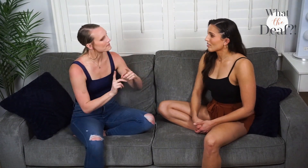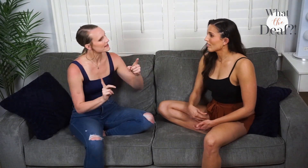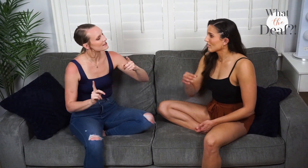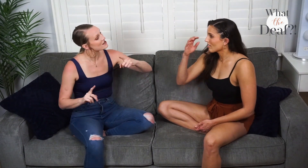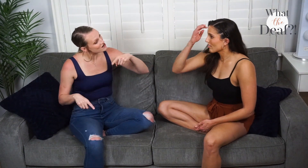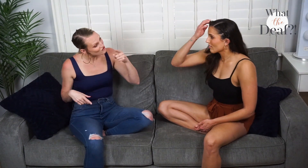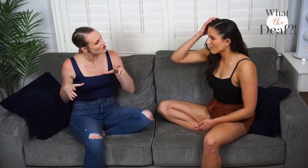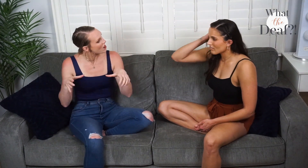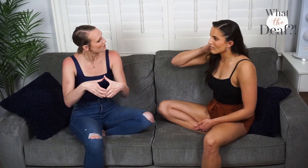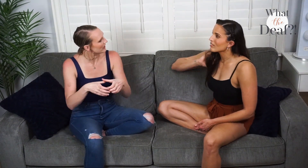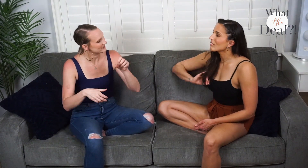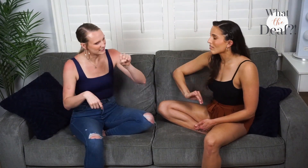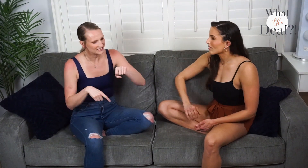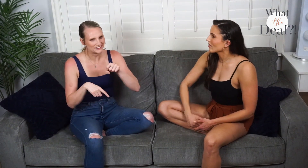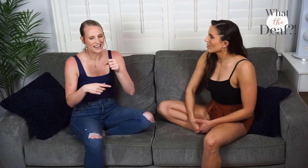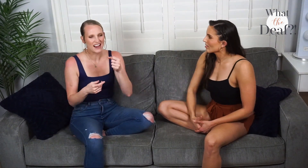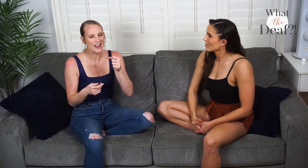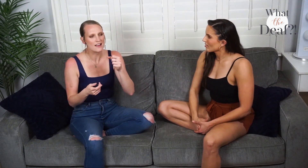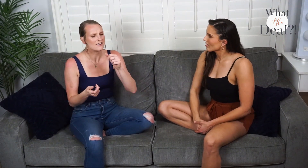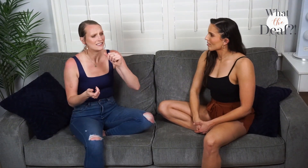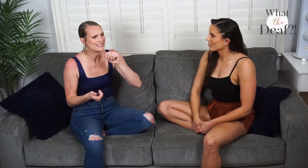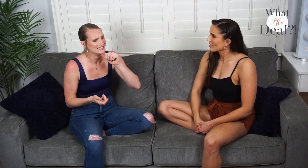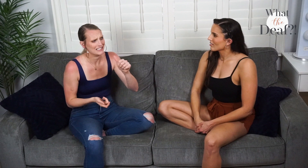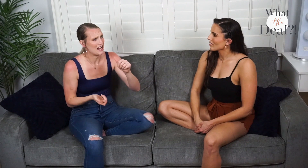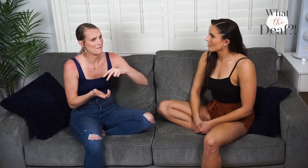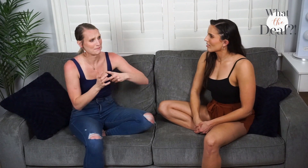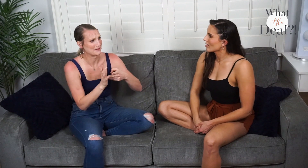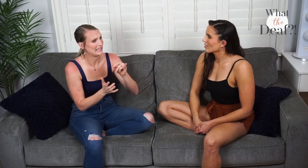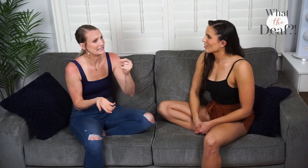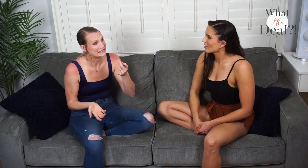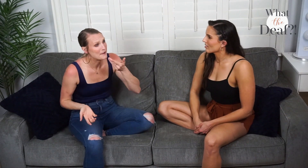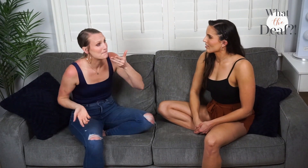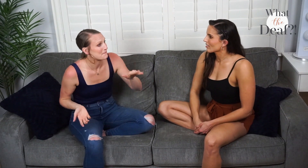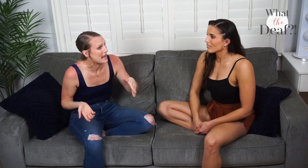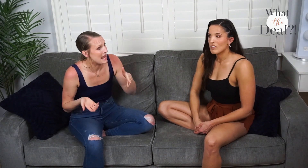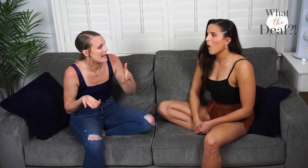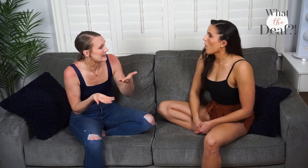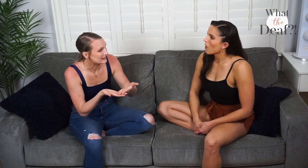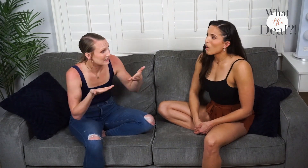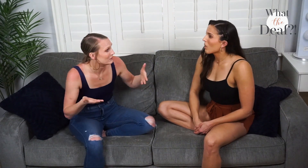but and hearing gatherings, yes. It doesn't mean it's a bad thing by any means, but - no